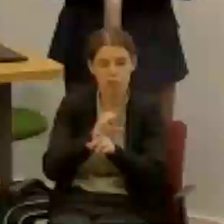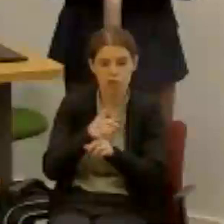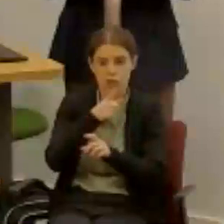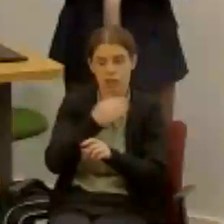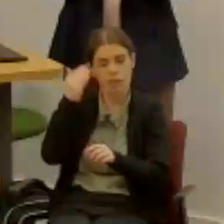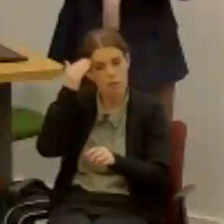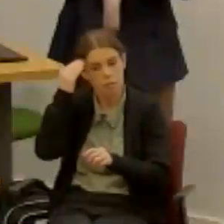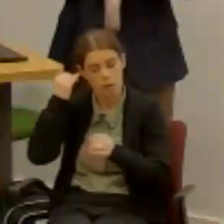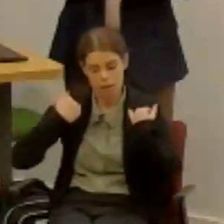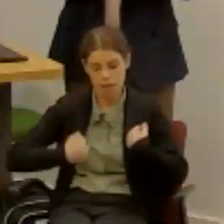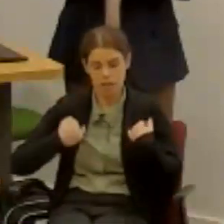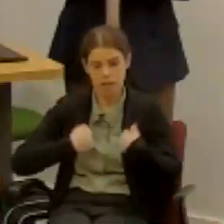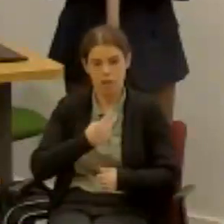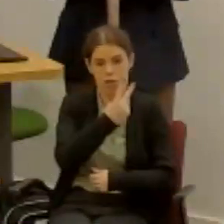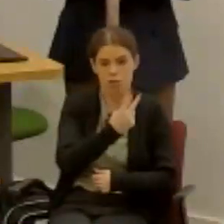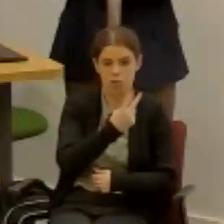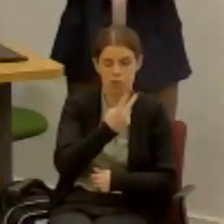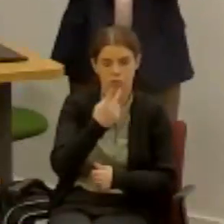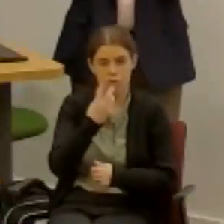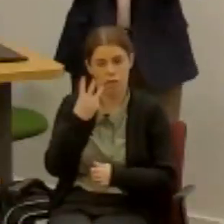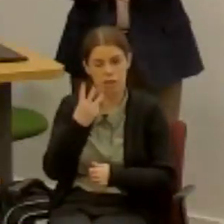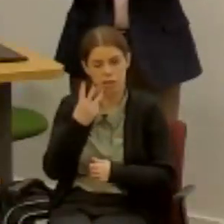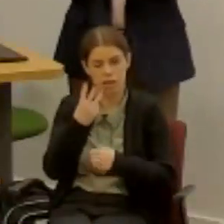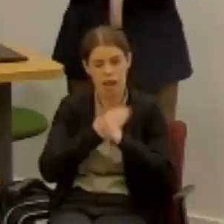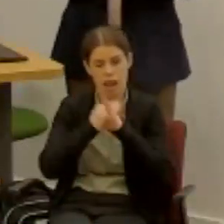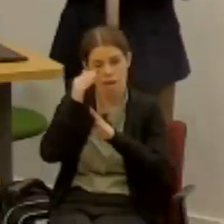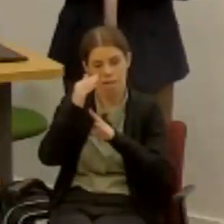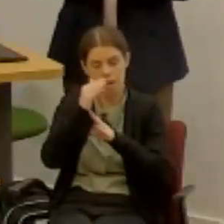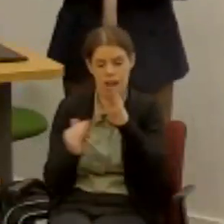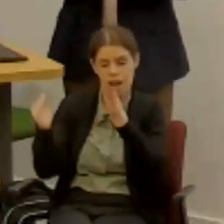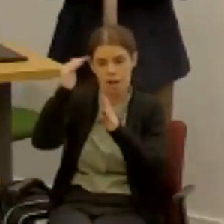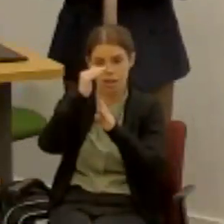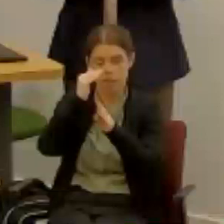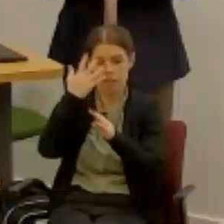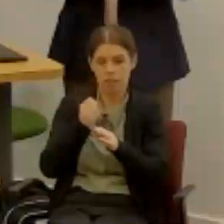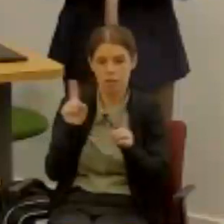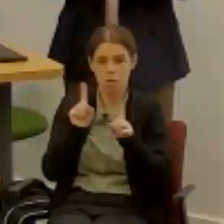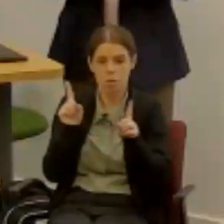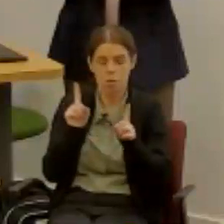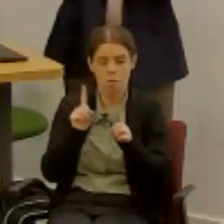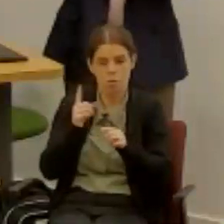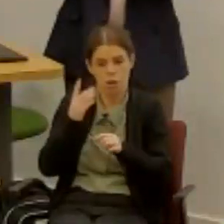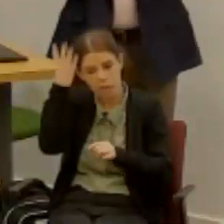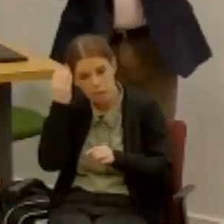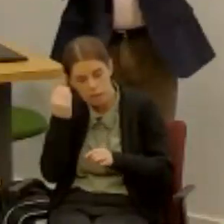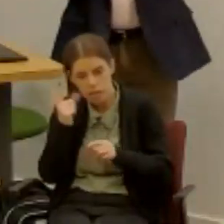disease is about 2 and a half to threefold higher. Again, there's that variability depending on which diagnosis we're looking at, particularly in most of your disease.